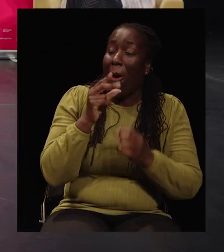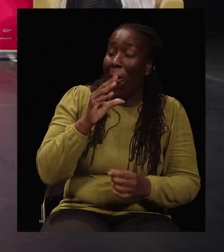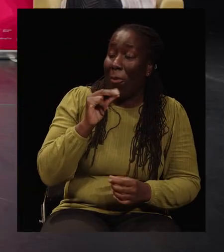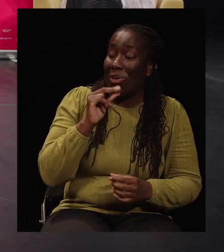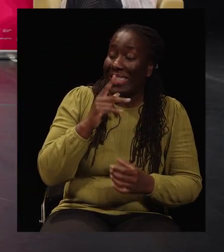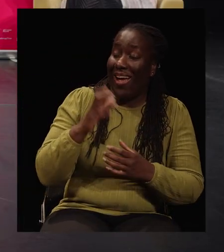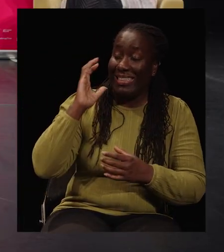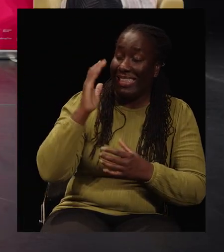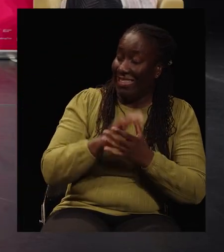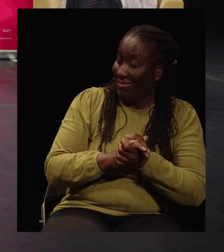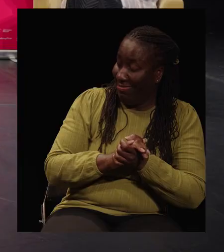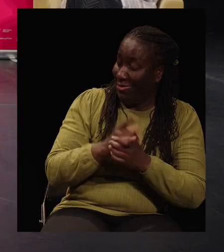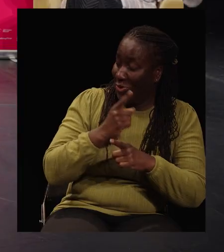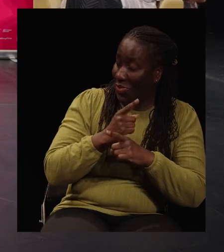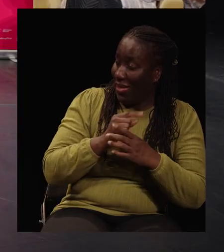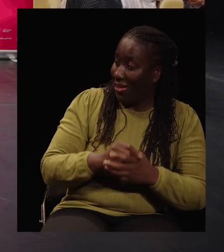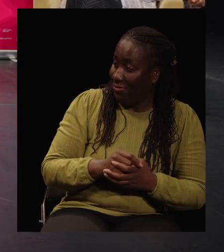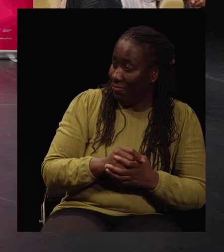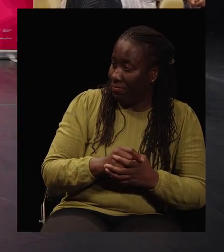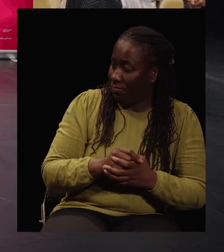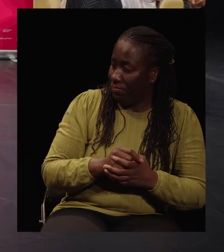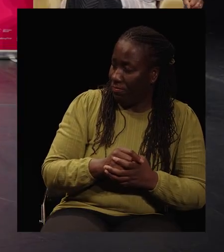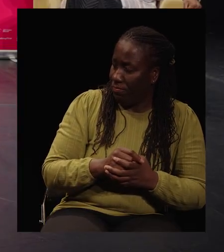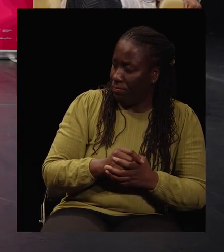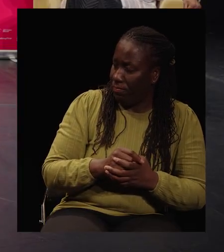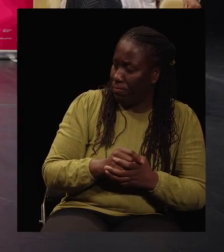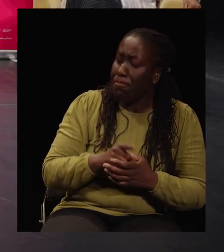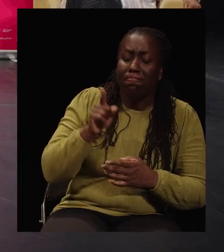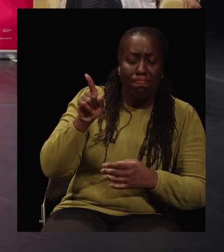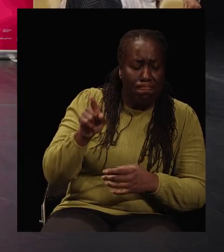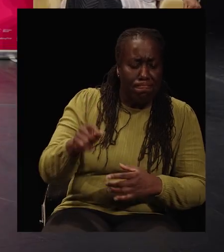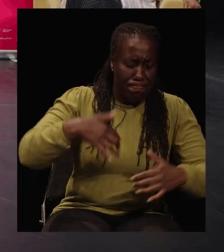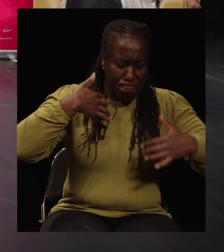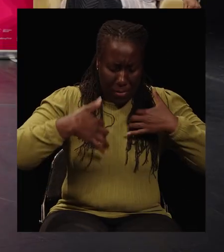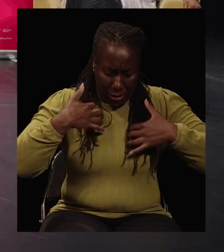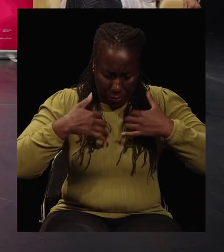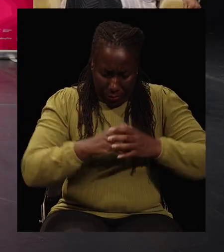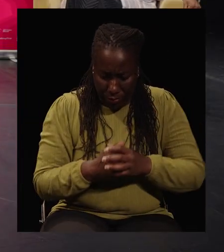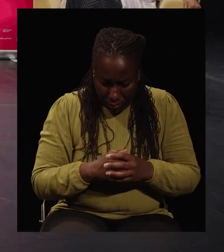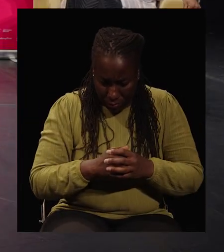Yeah, I mean, it's very interesting 'cause I think when you are, when you've spent